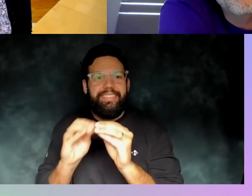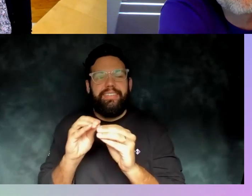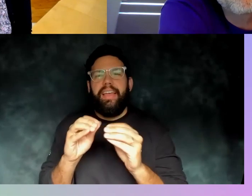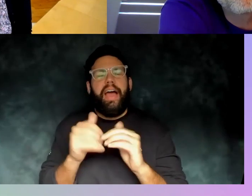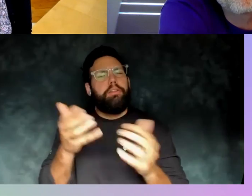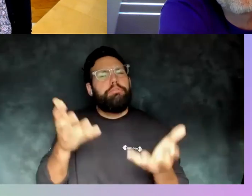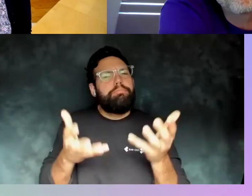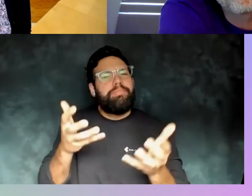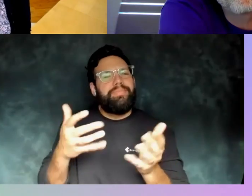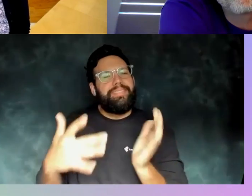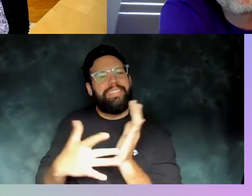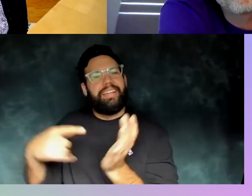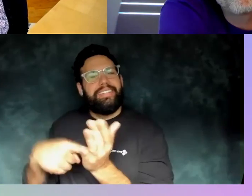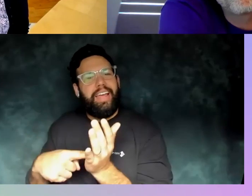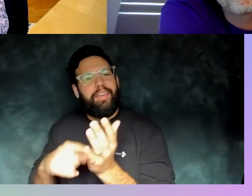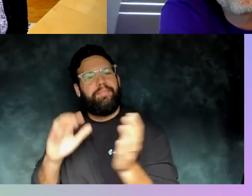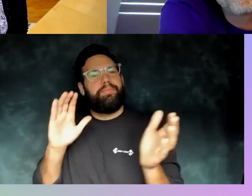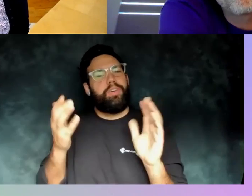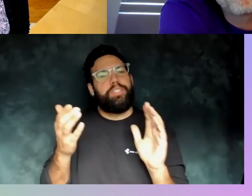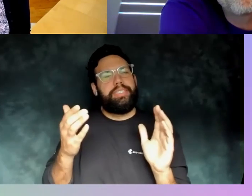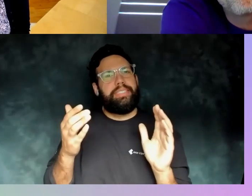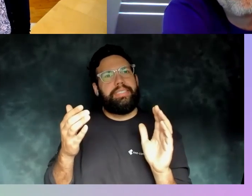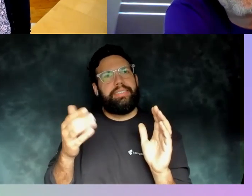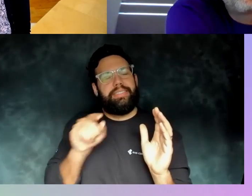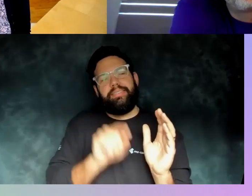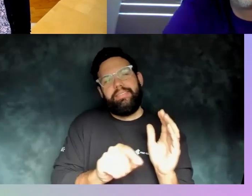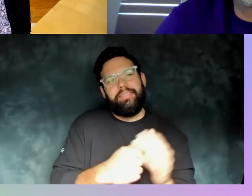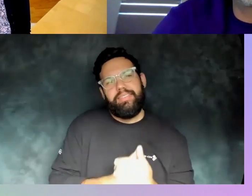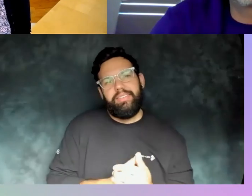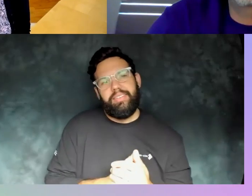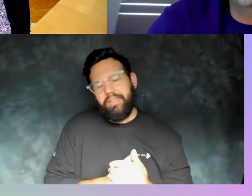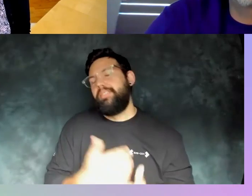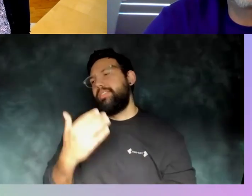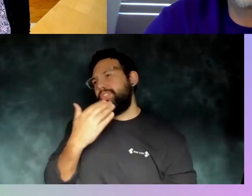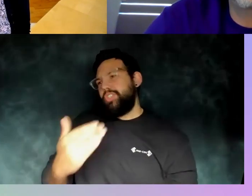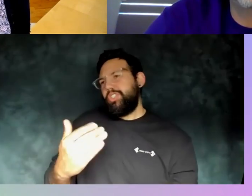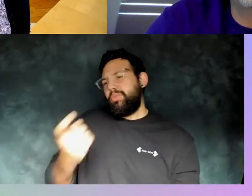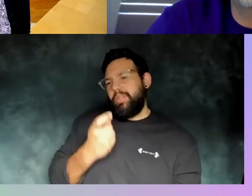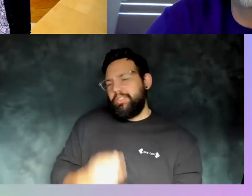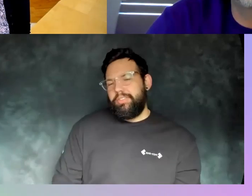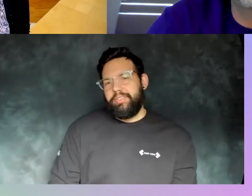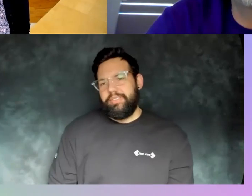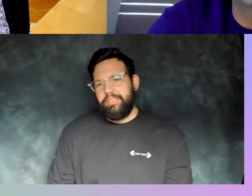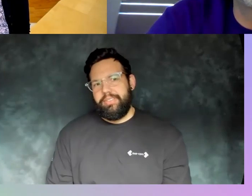besides this side come up pixel weight, and maybe font information. Beyond that we